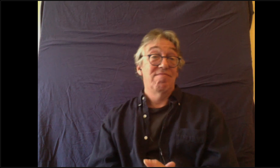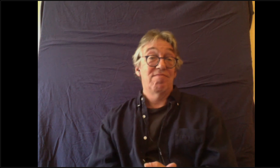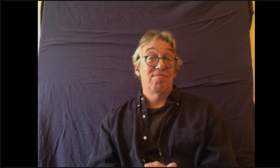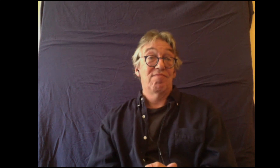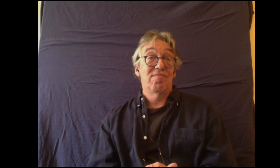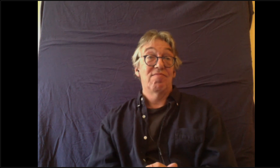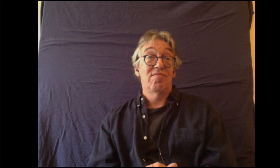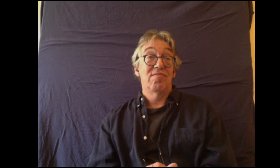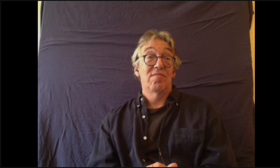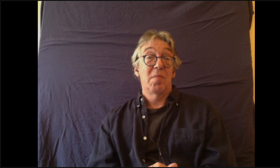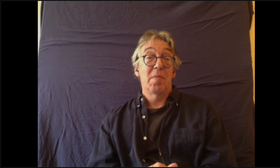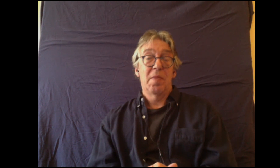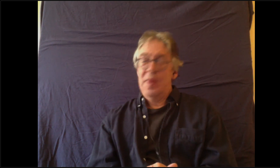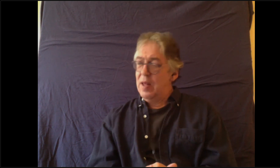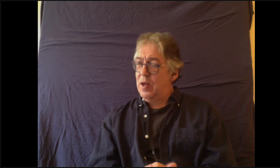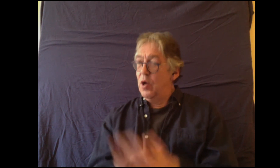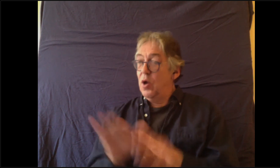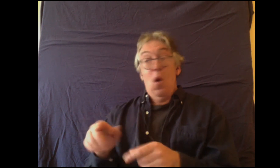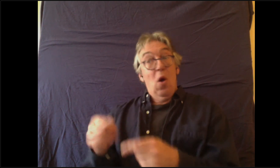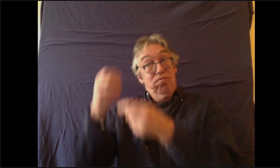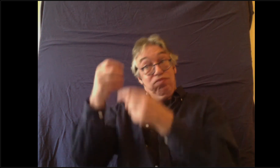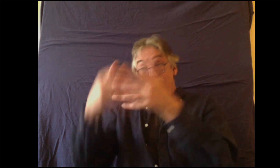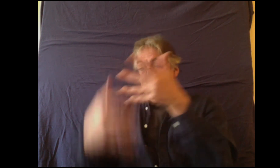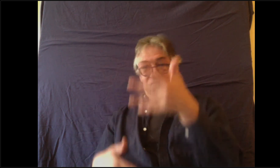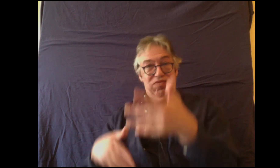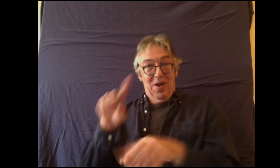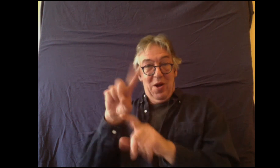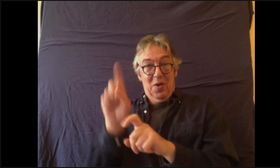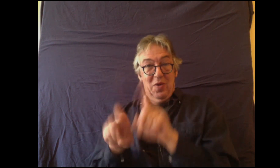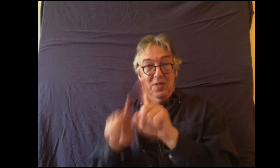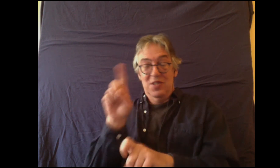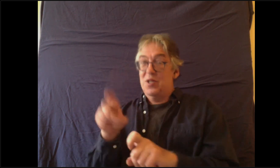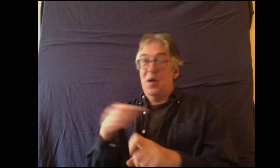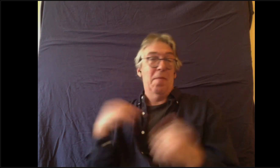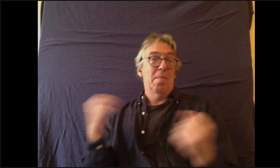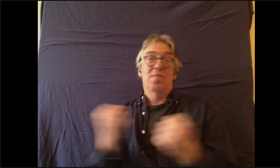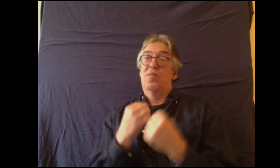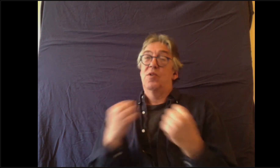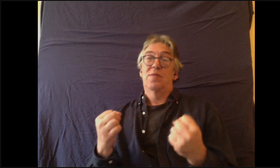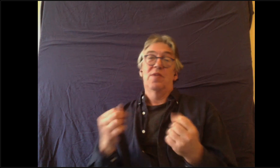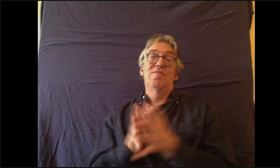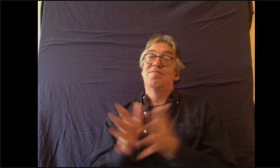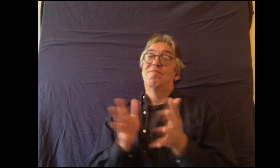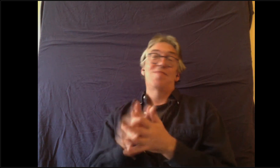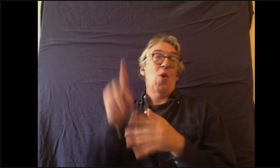And then, we have a lot more questions. But I'm not going to be able to take them all.